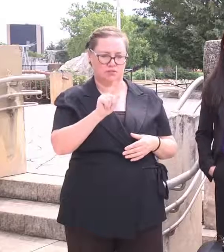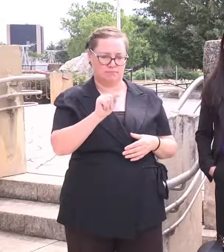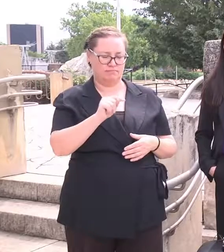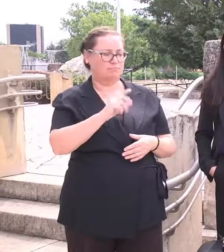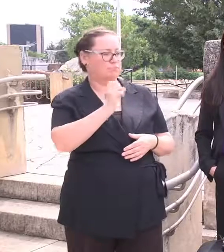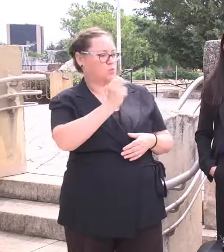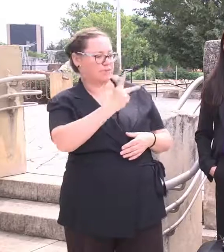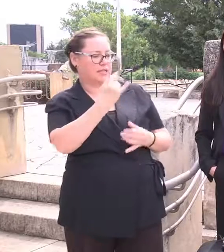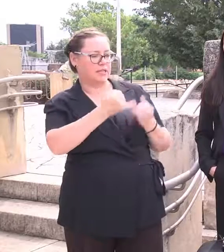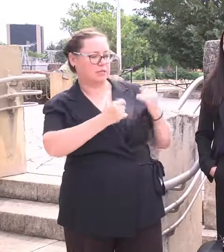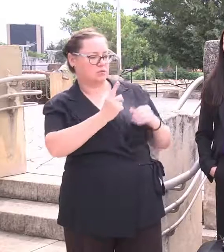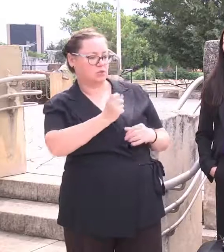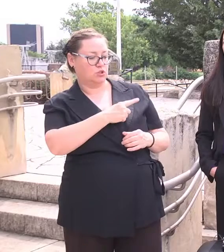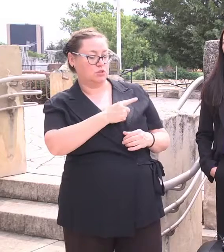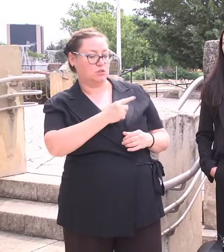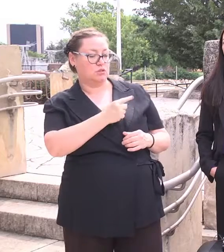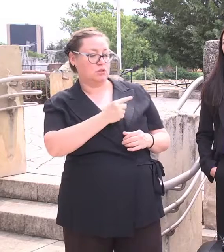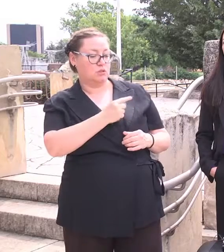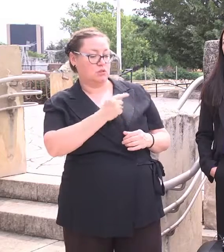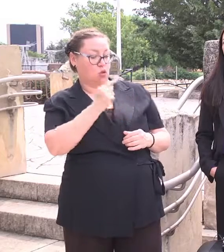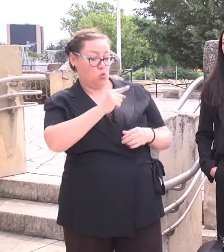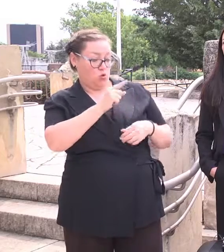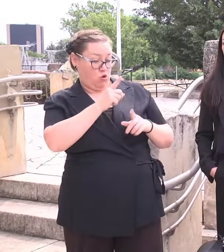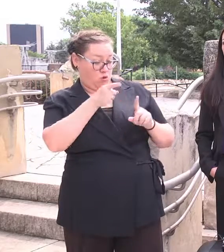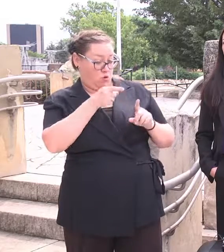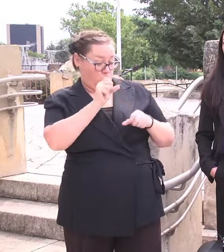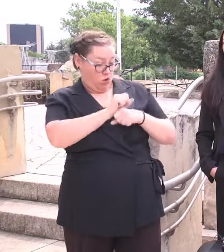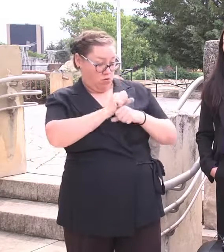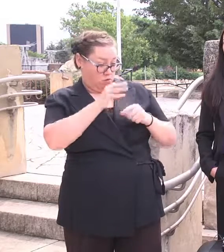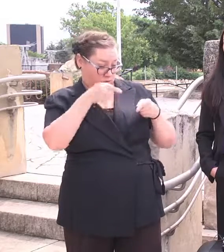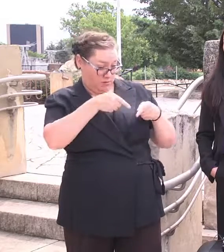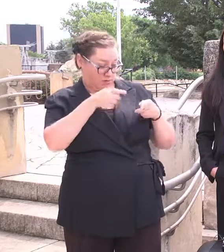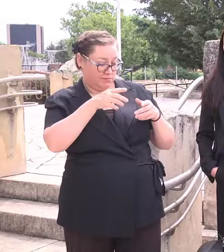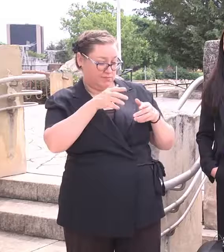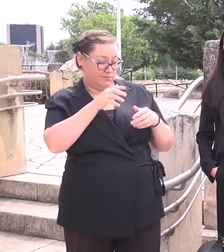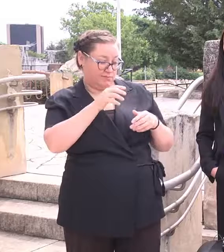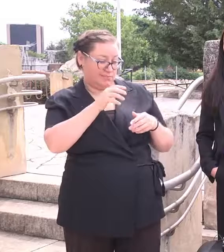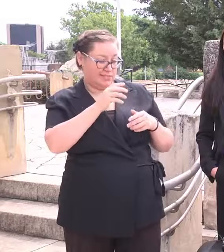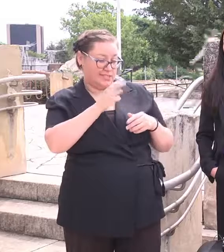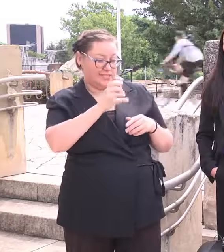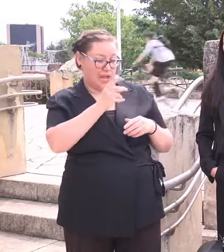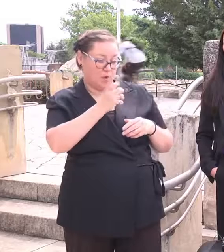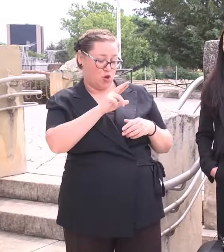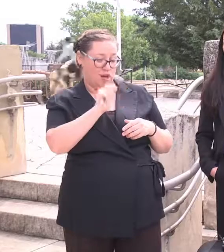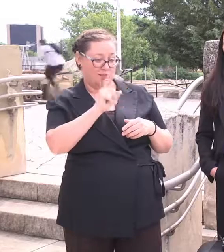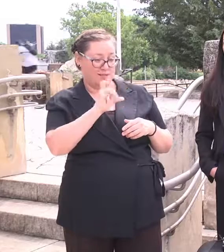is because you're working on the Cyber attack is that why everything is kind of and there's